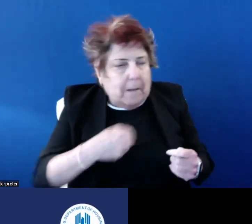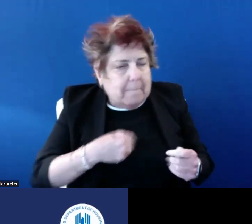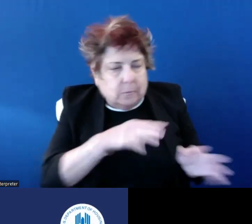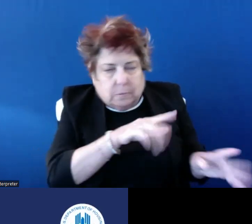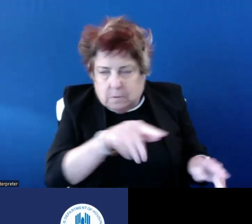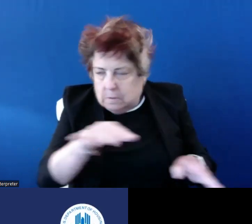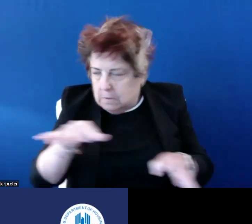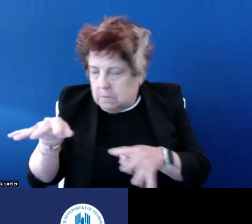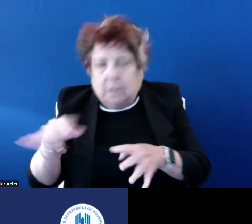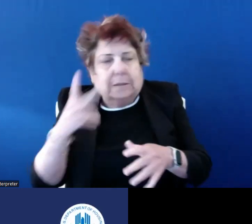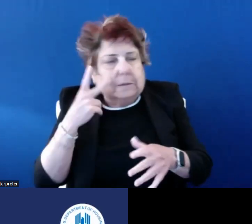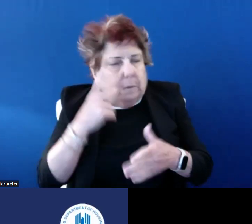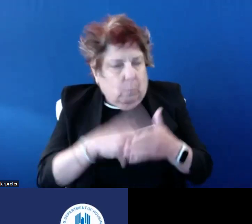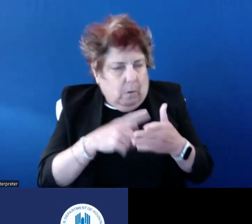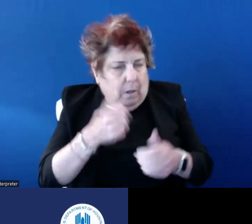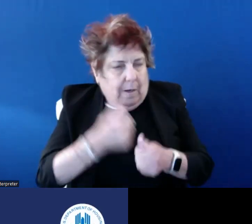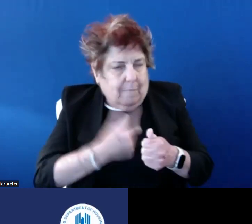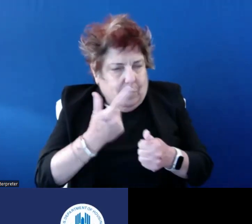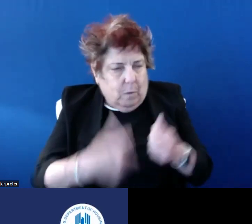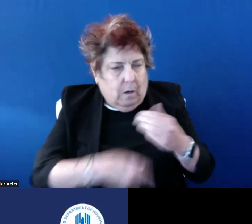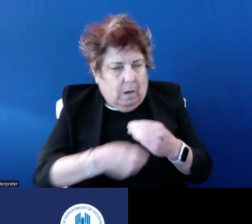and get a lay of the land on what the state hopes to